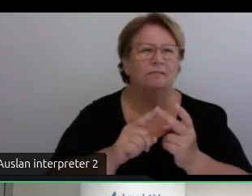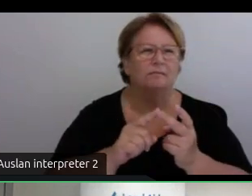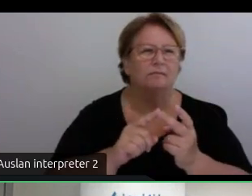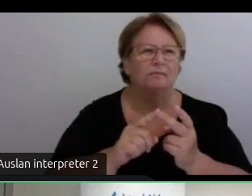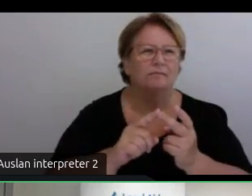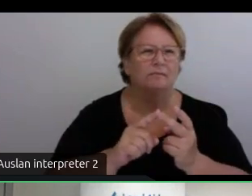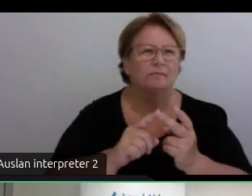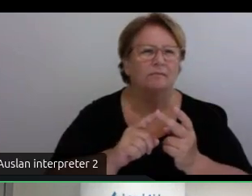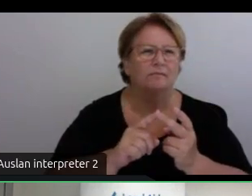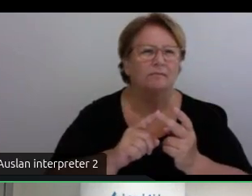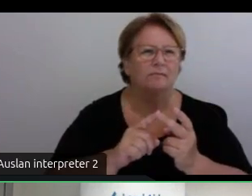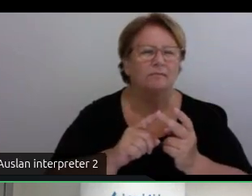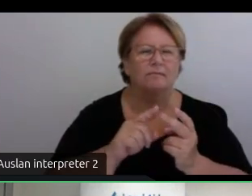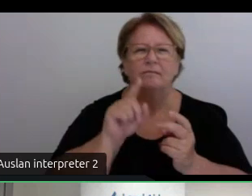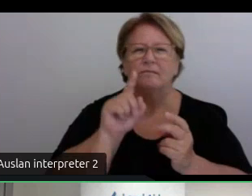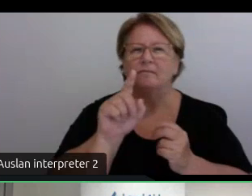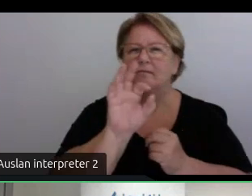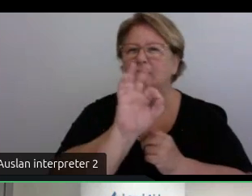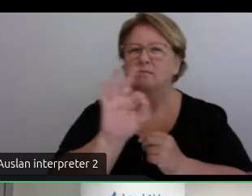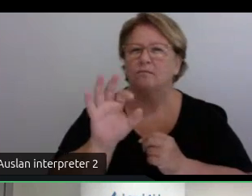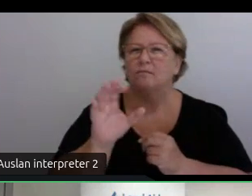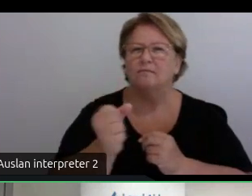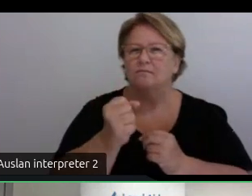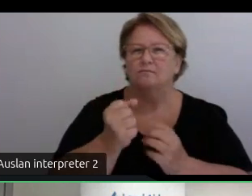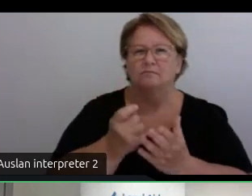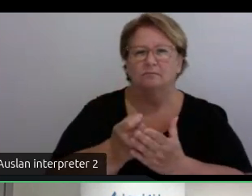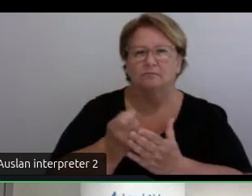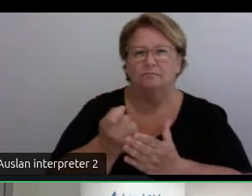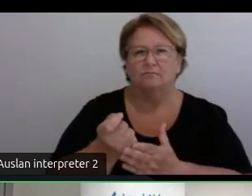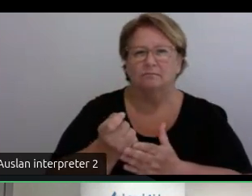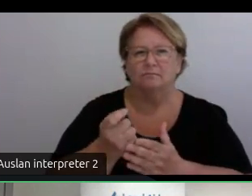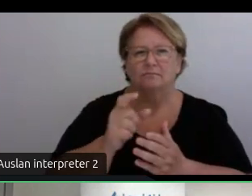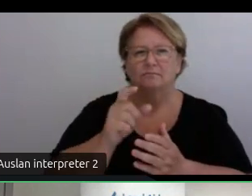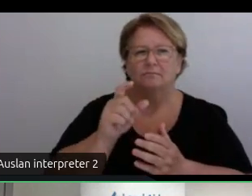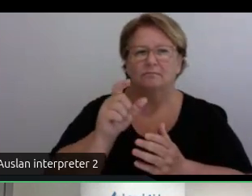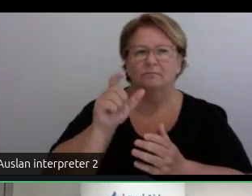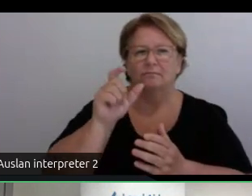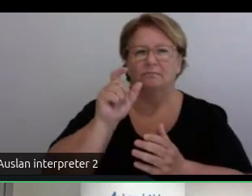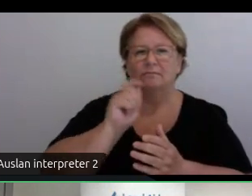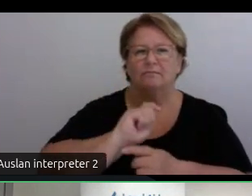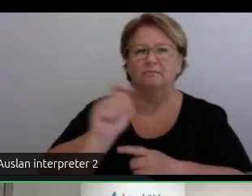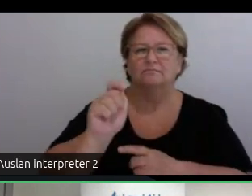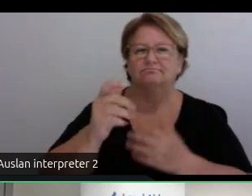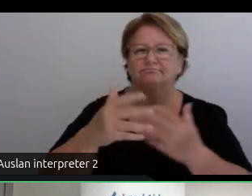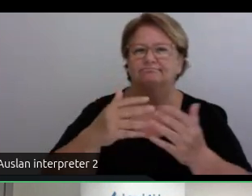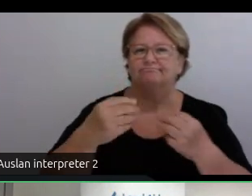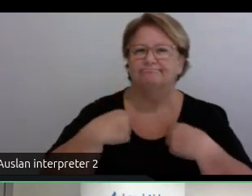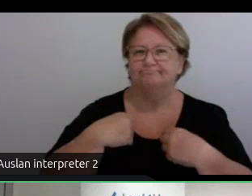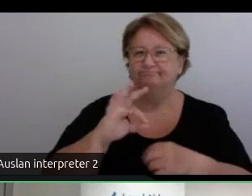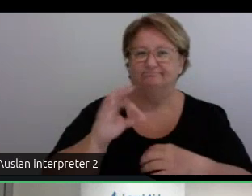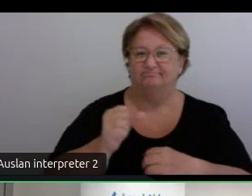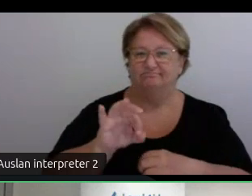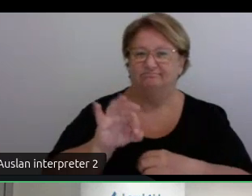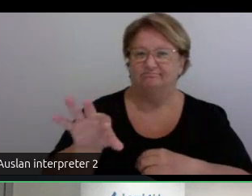the second reason is you don't have to pay a claim management company. You don't have to sign up to a